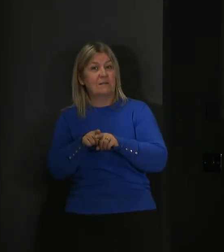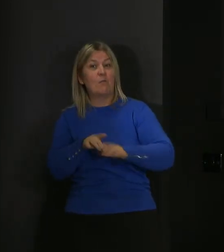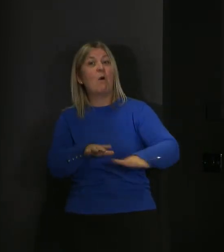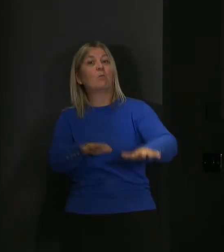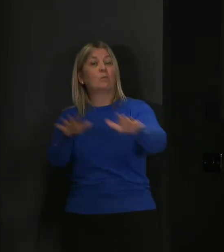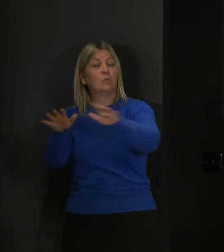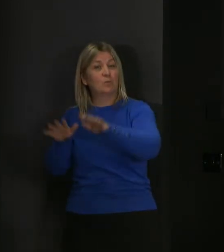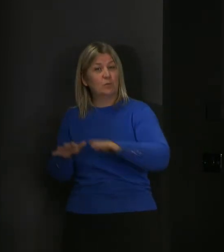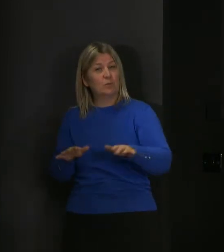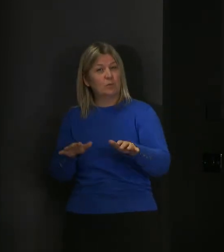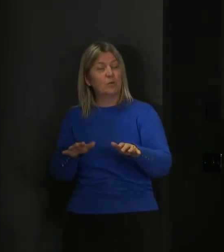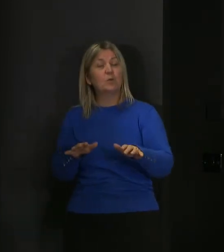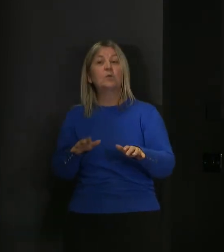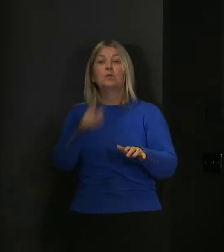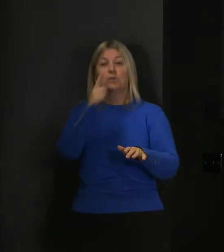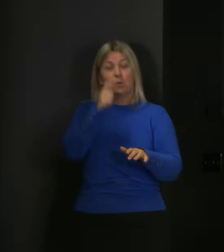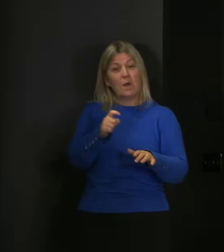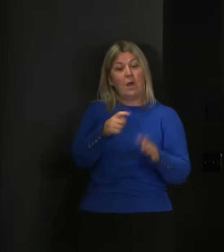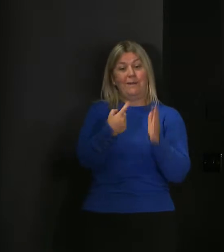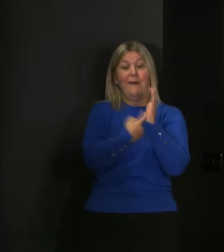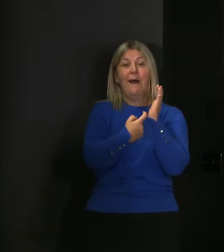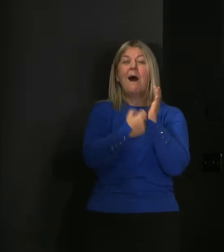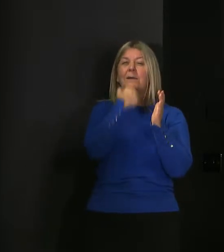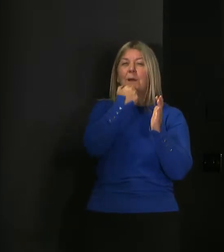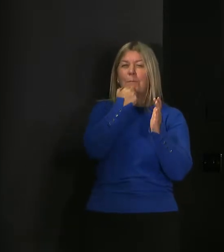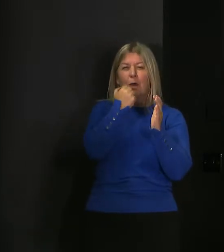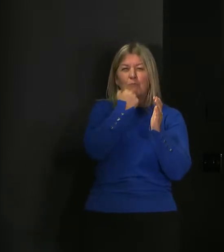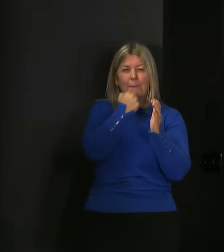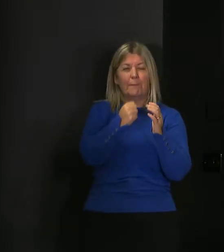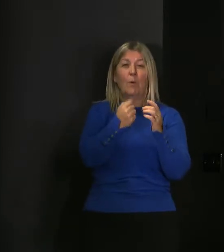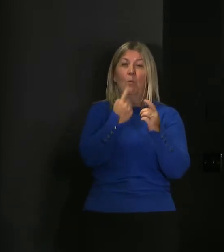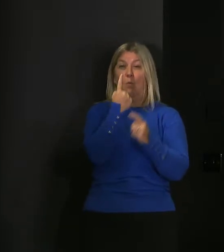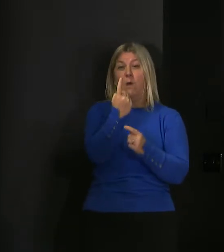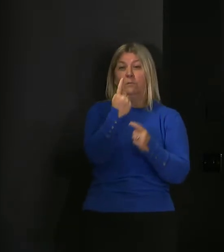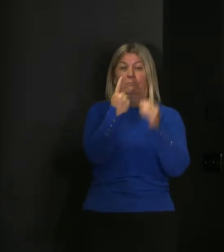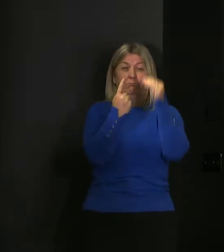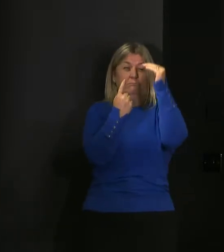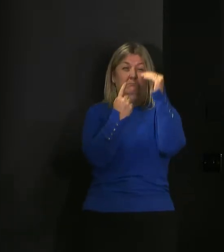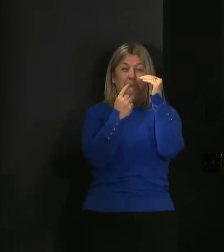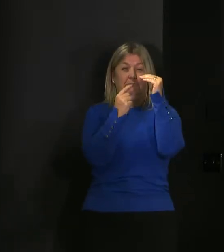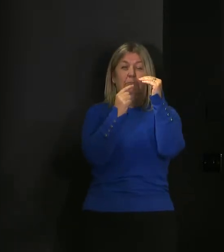So while you can reduce R to a level that perhaps slows that rate of growth and slows onward